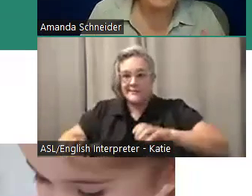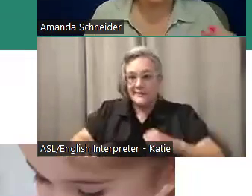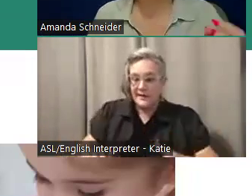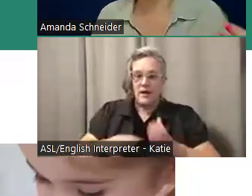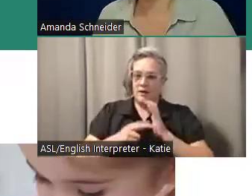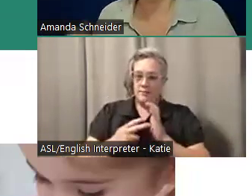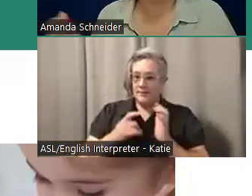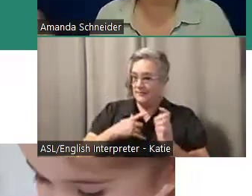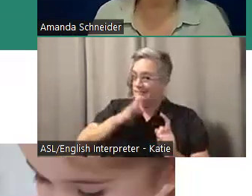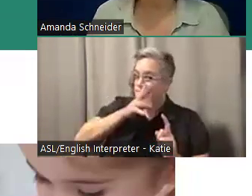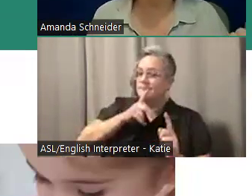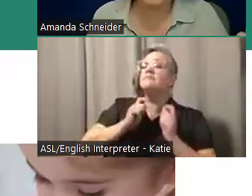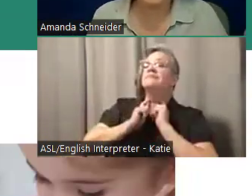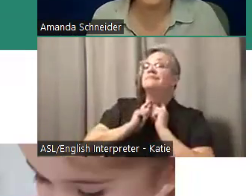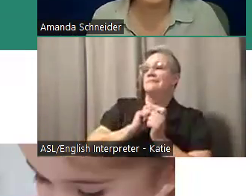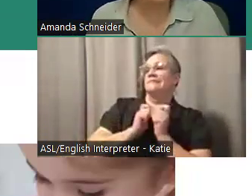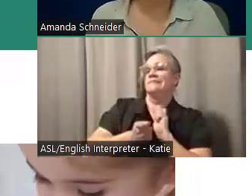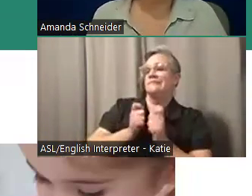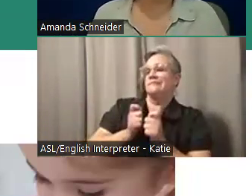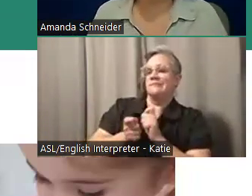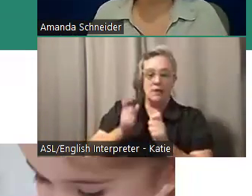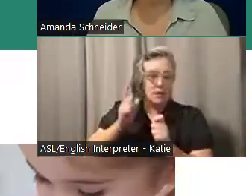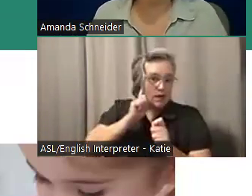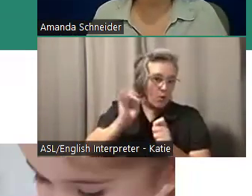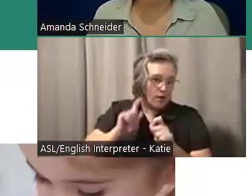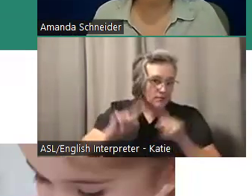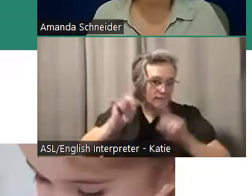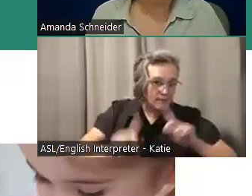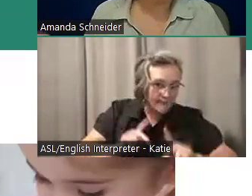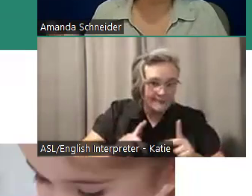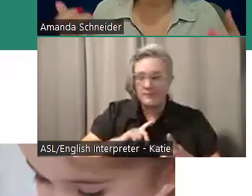Changing voices, and moving… moving your body. It can also be